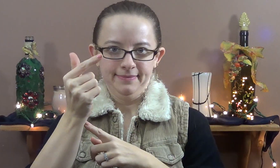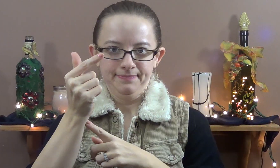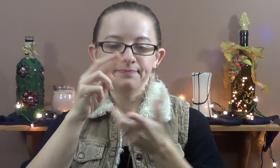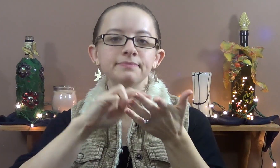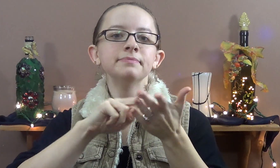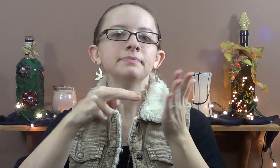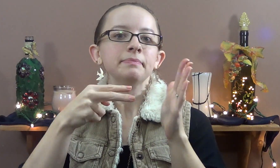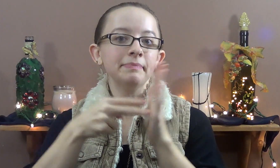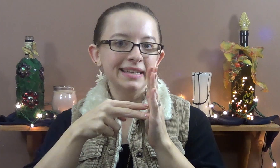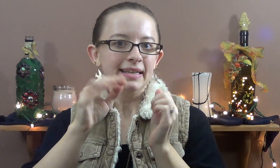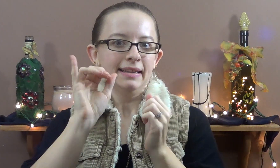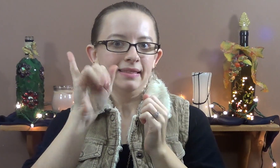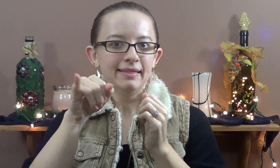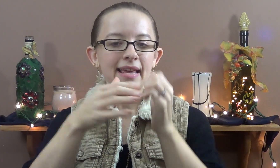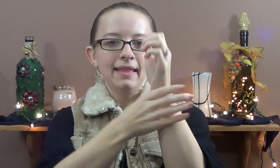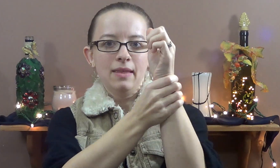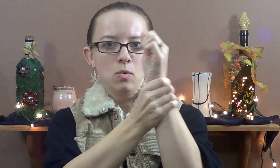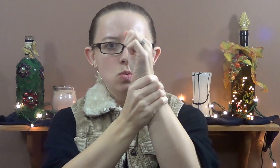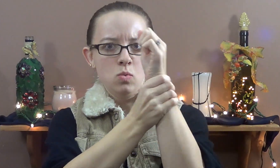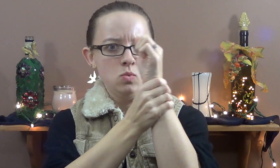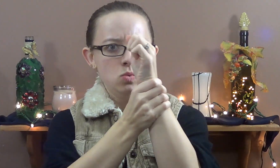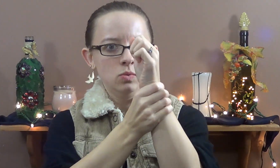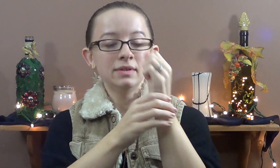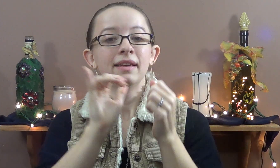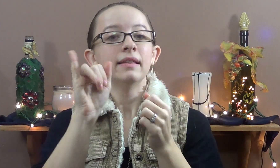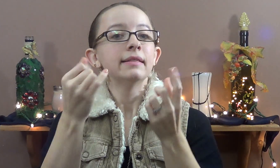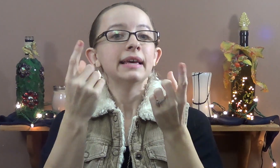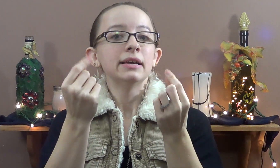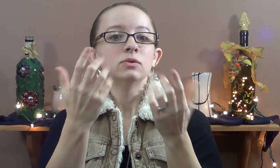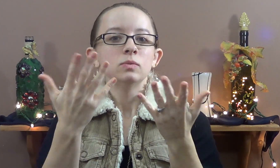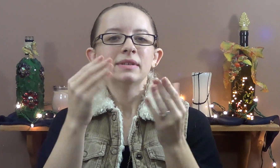So that means that the Deaf Blind person is